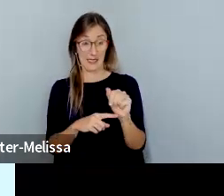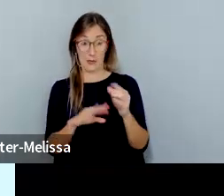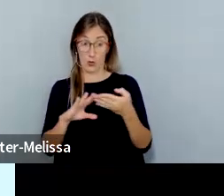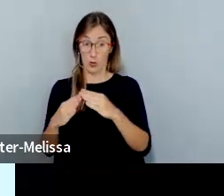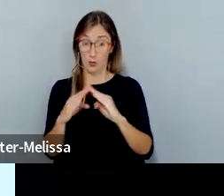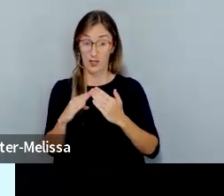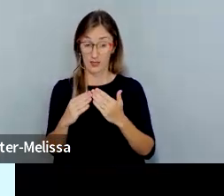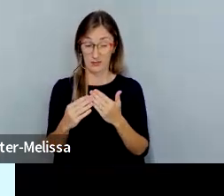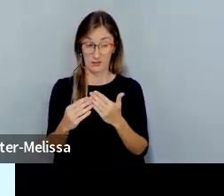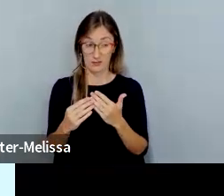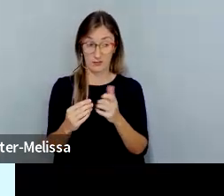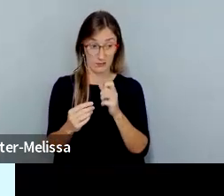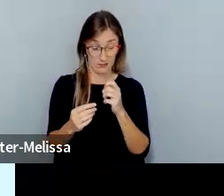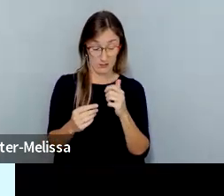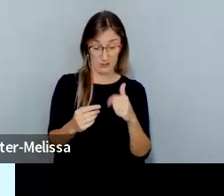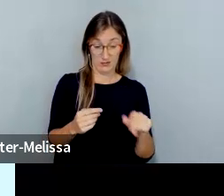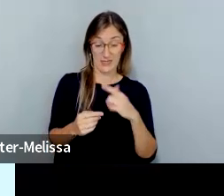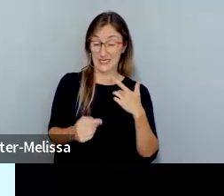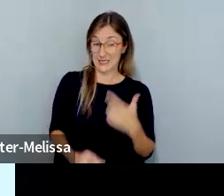because of our direct action -- because of our protest. The reason for